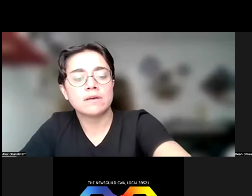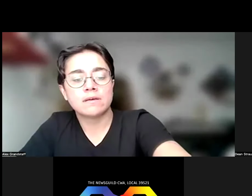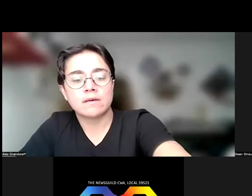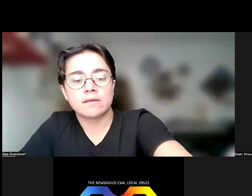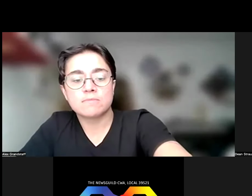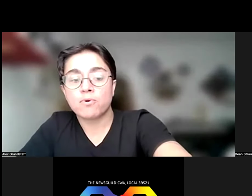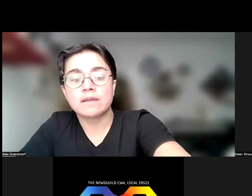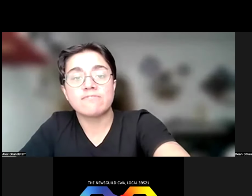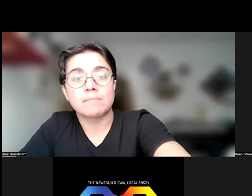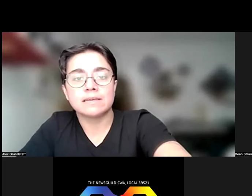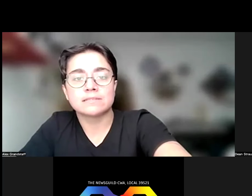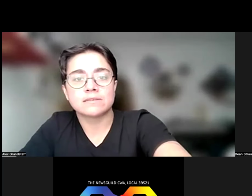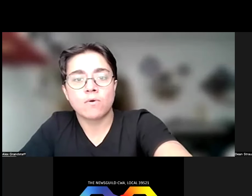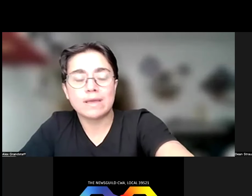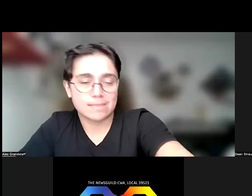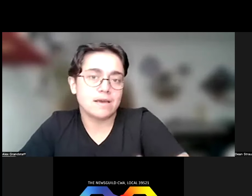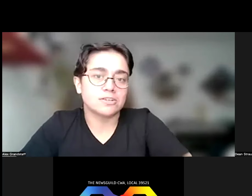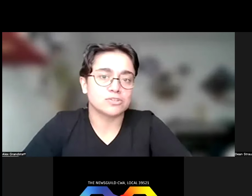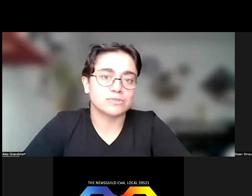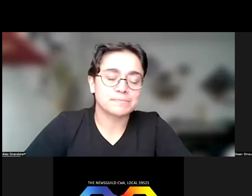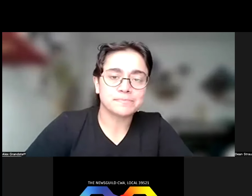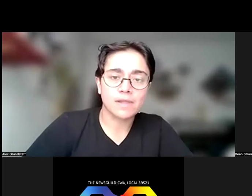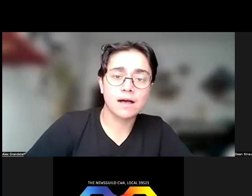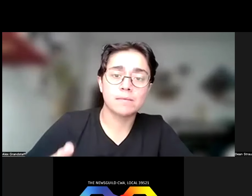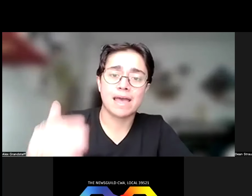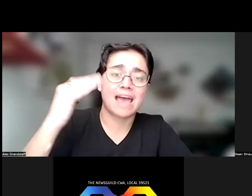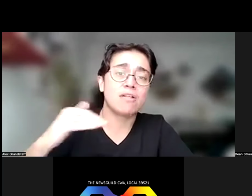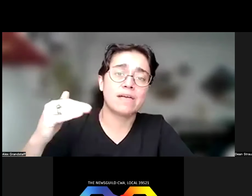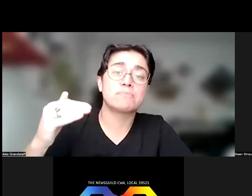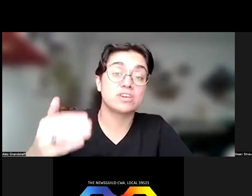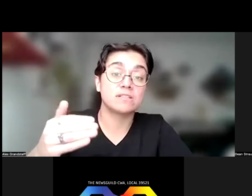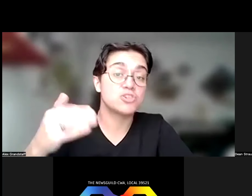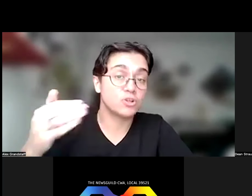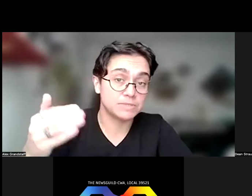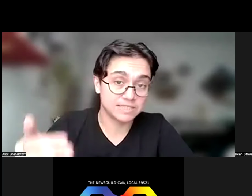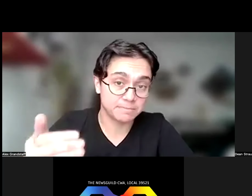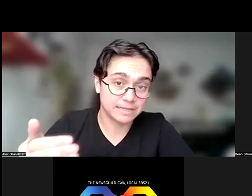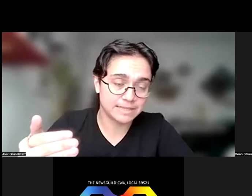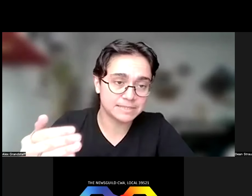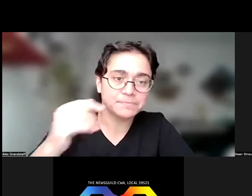about this upcoming thing with HCB S., and how that does relate to supporting families with young children.